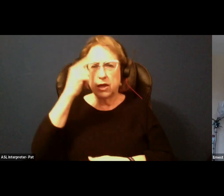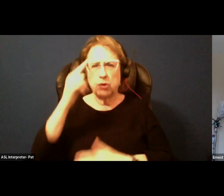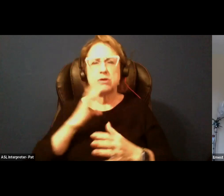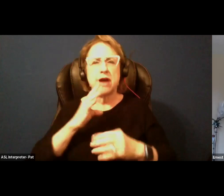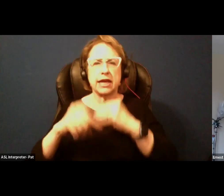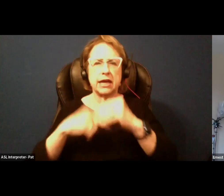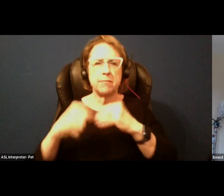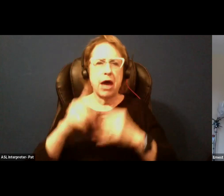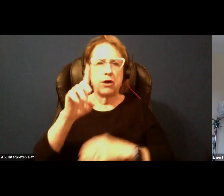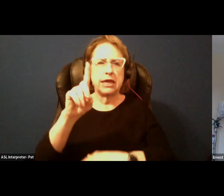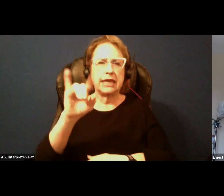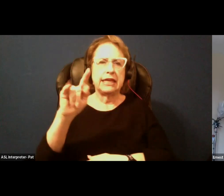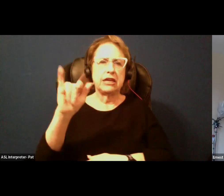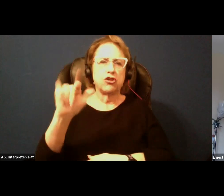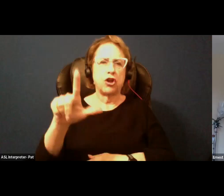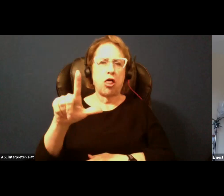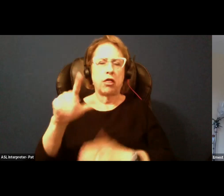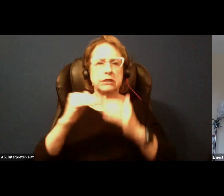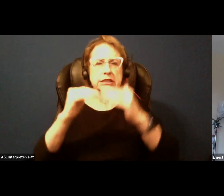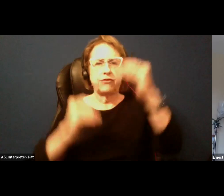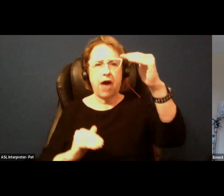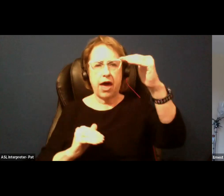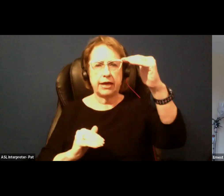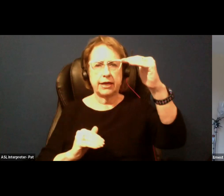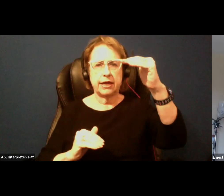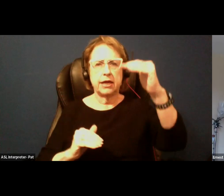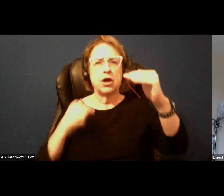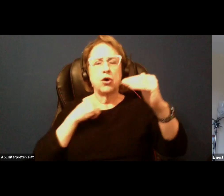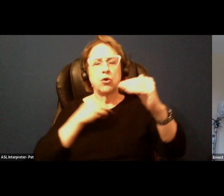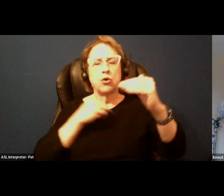so we're ecstatic that the amount of resources are now available here in California